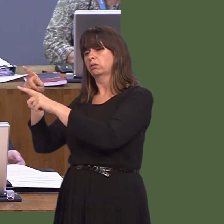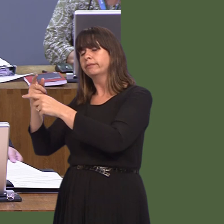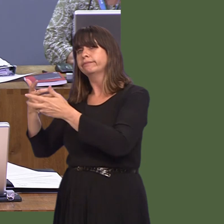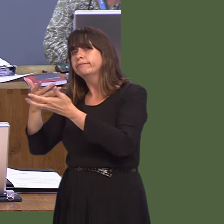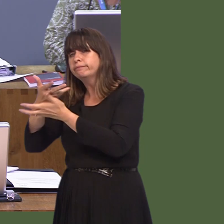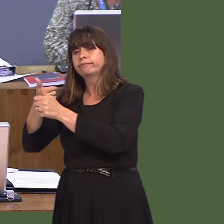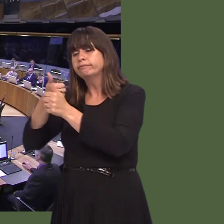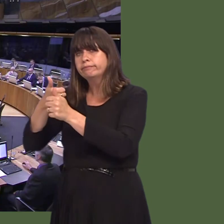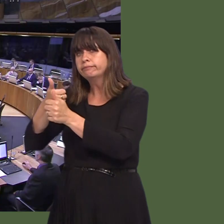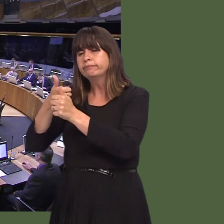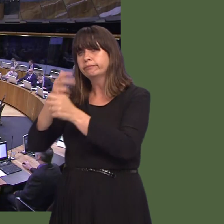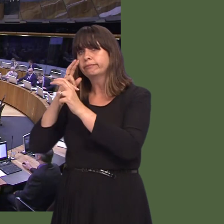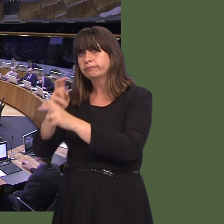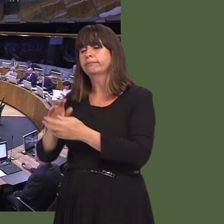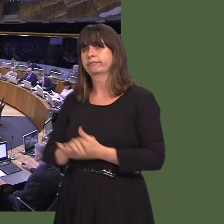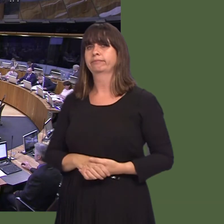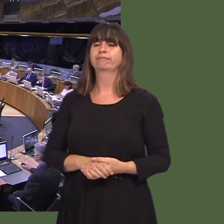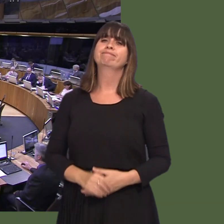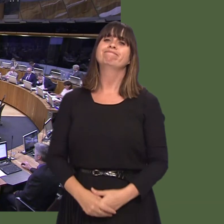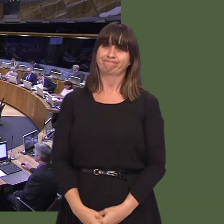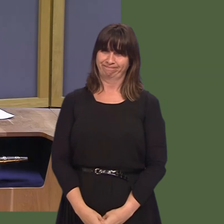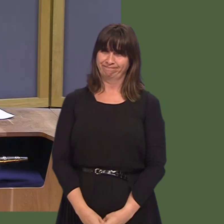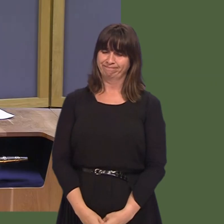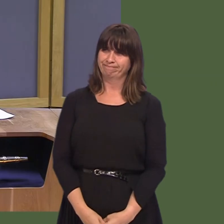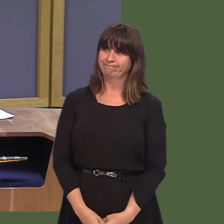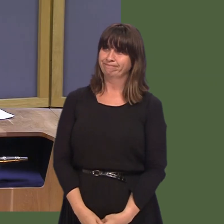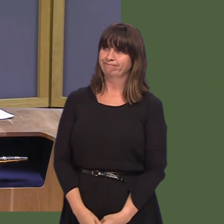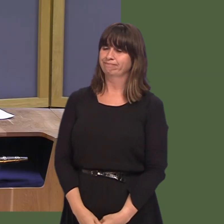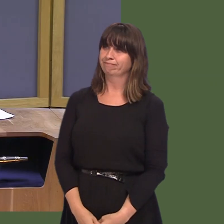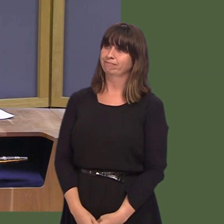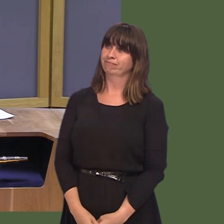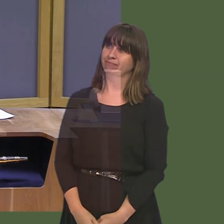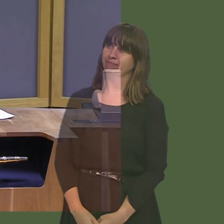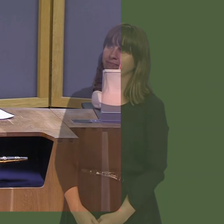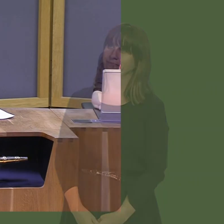Y Llywydd / The Llywydd: Diolch i'r Prif Weinidog.